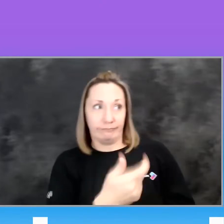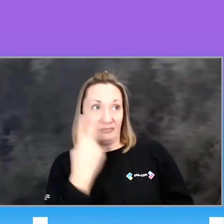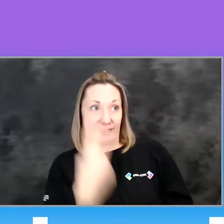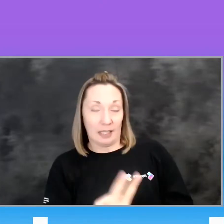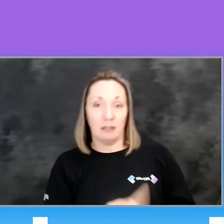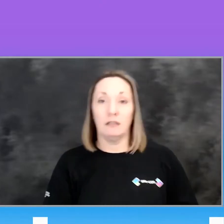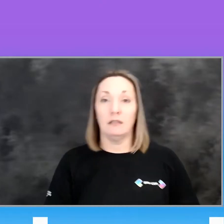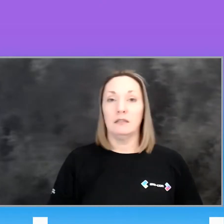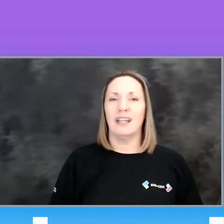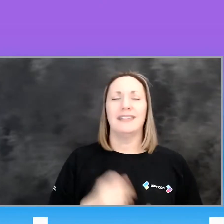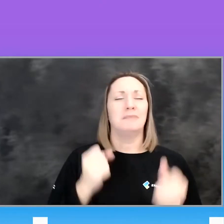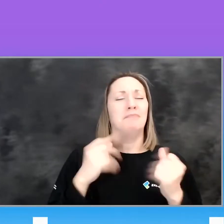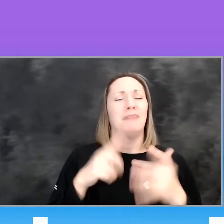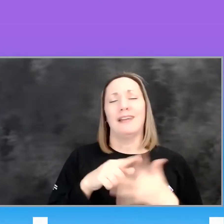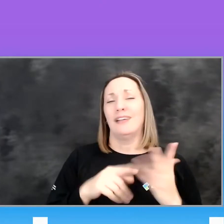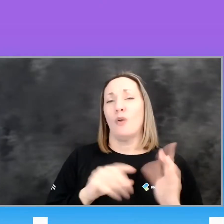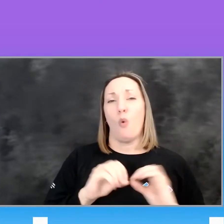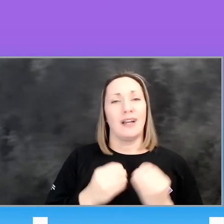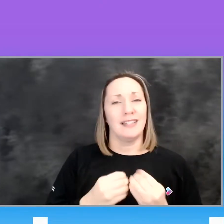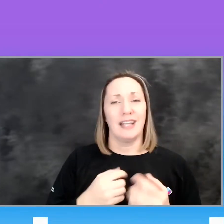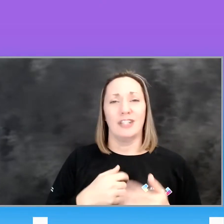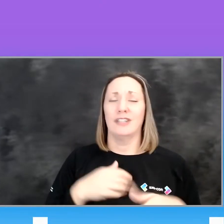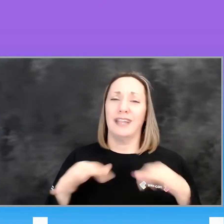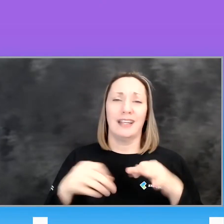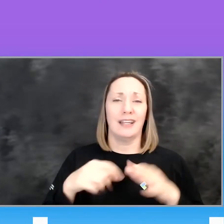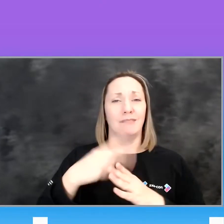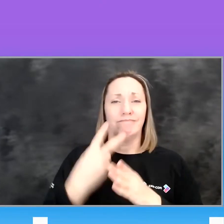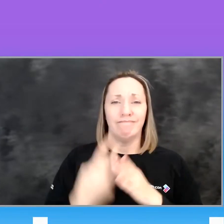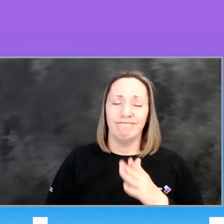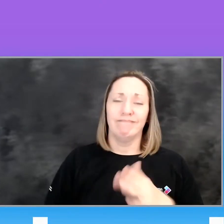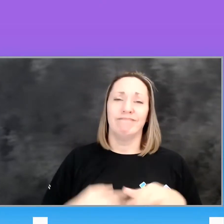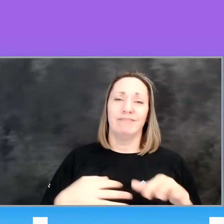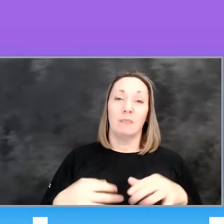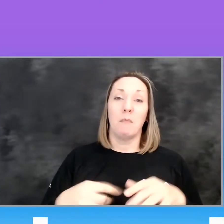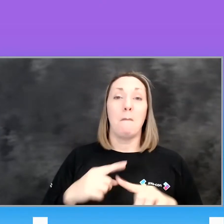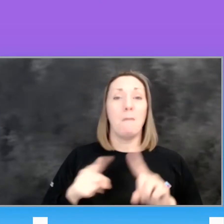as many other organizations I could go into. But what I'm